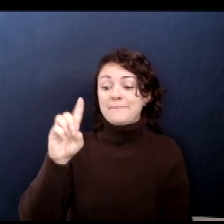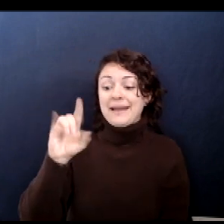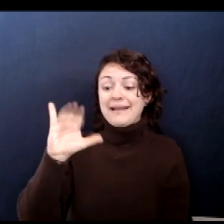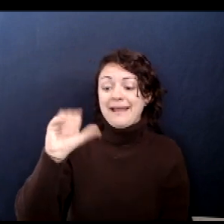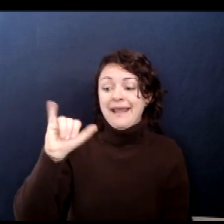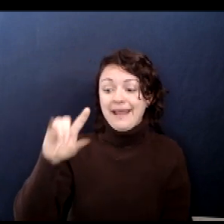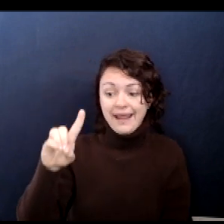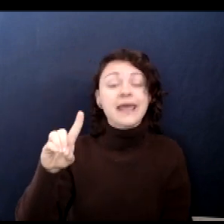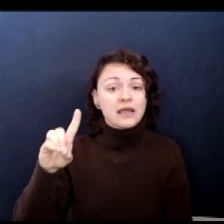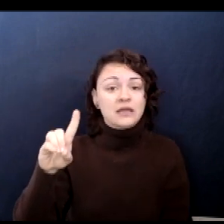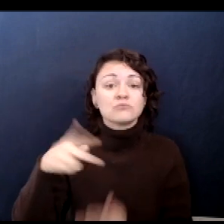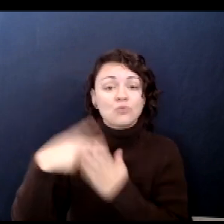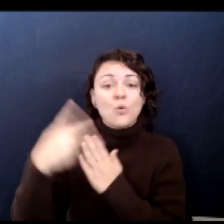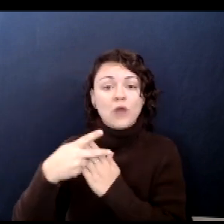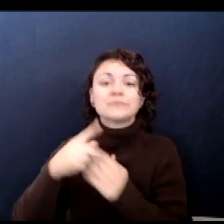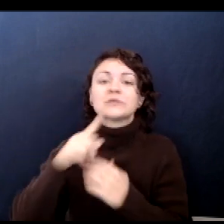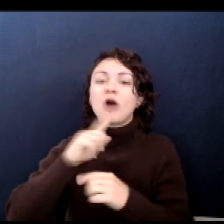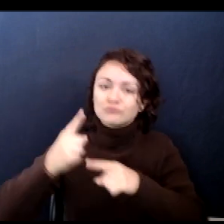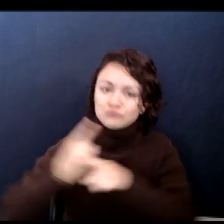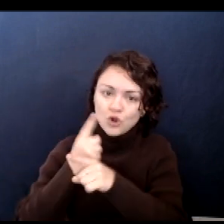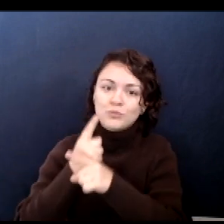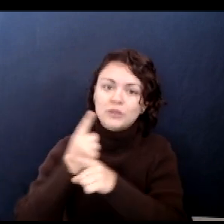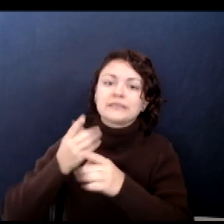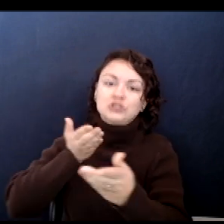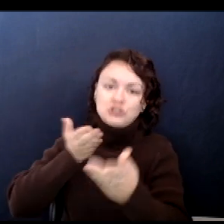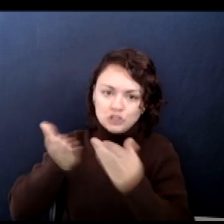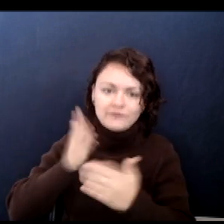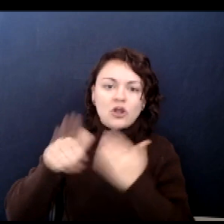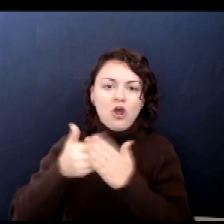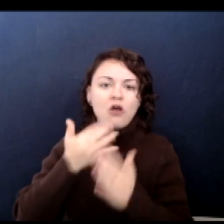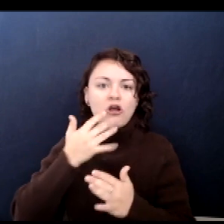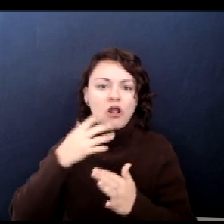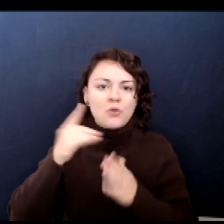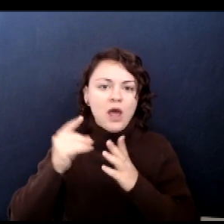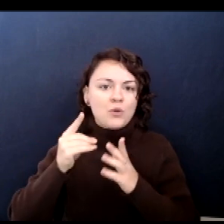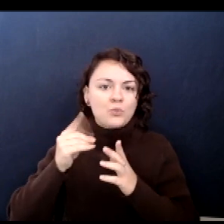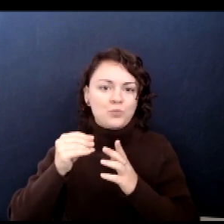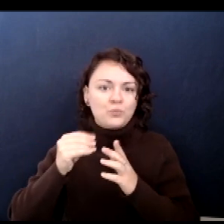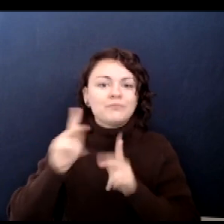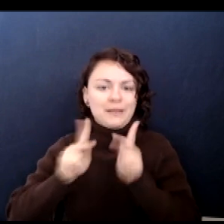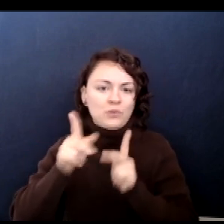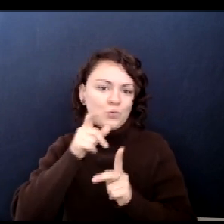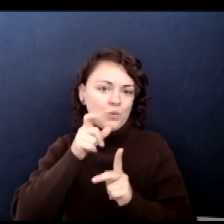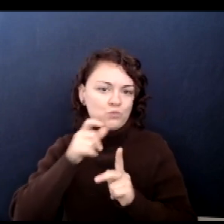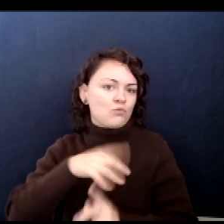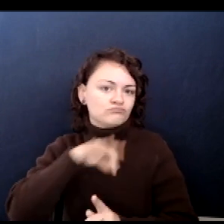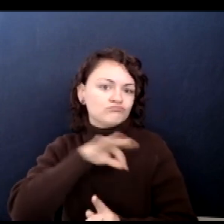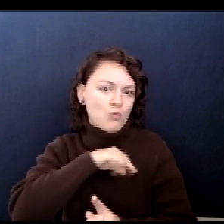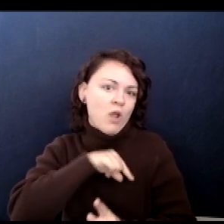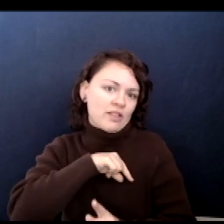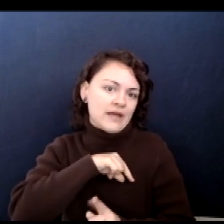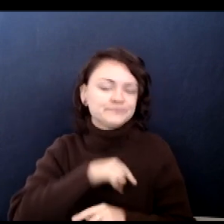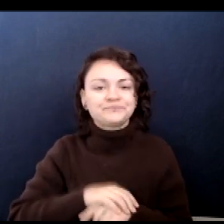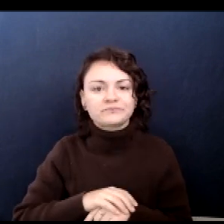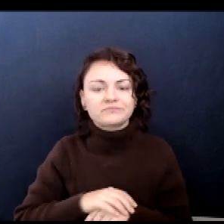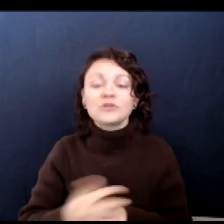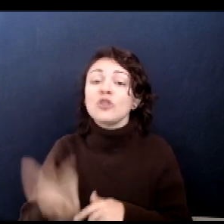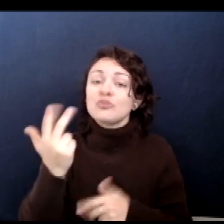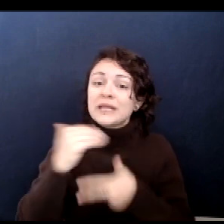serving all coloradans who qualify. There were three phases to this work. There was an internal